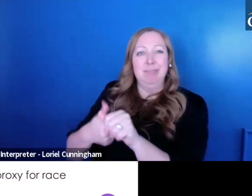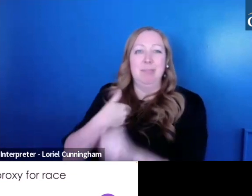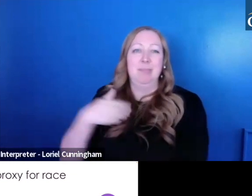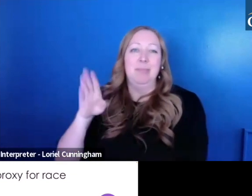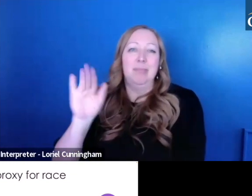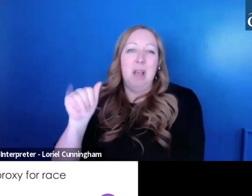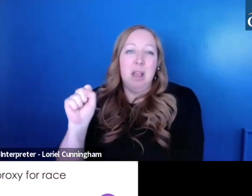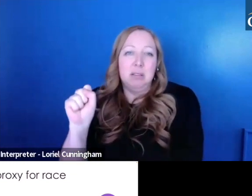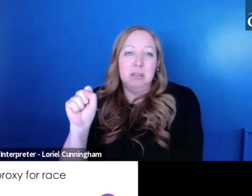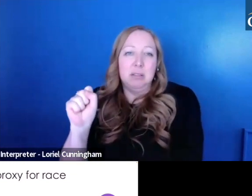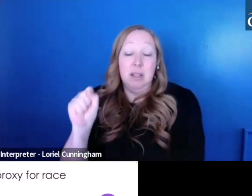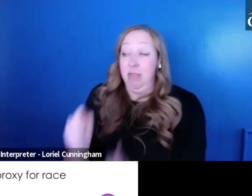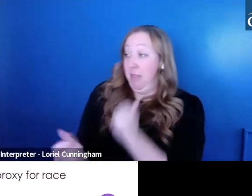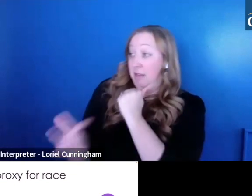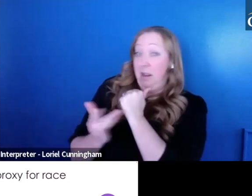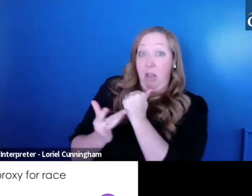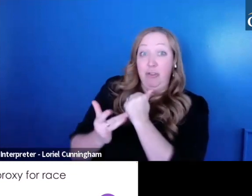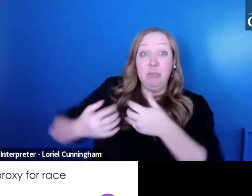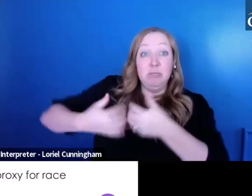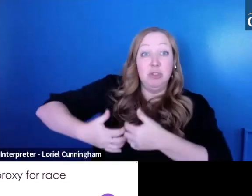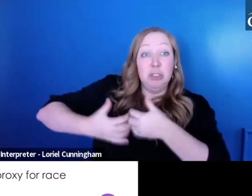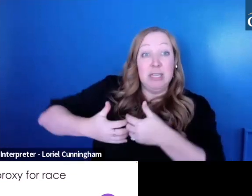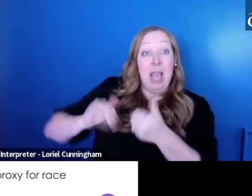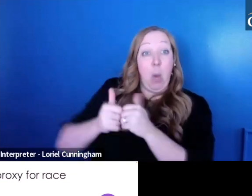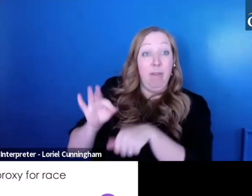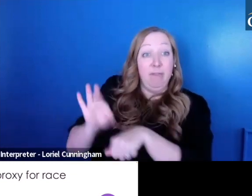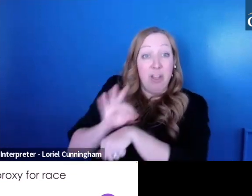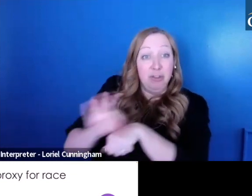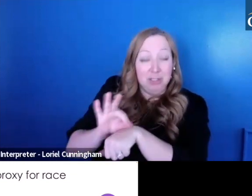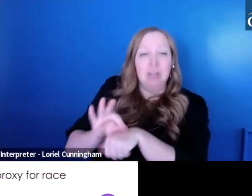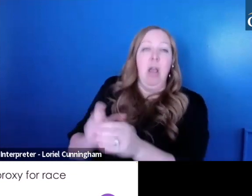technology as it functions now requires secure, direct, and